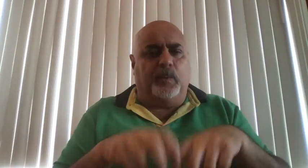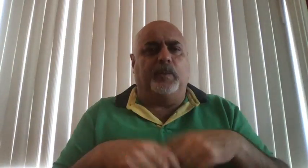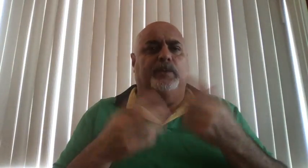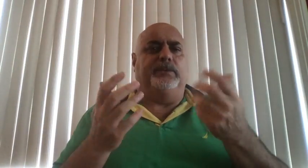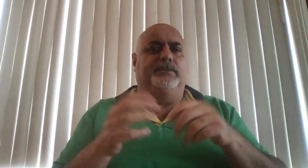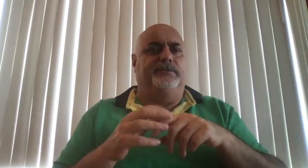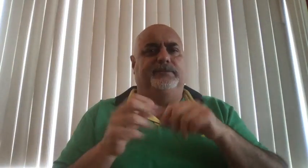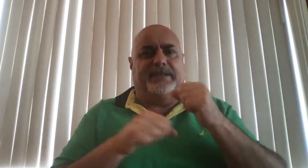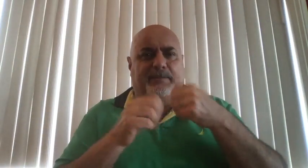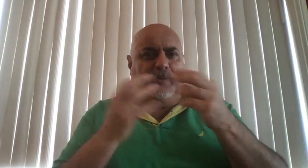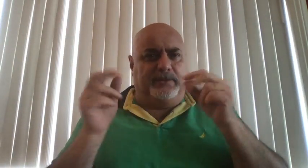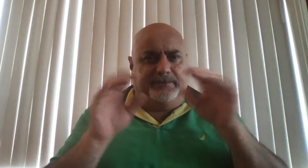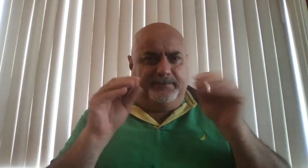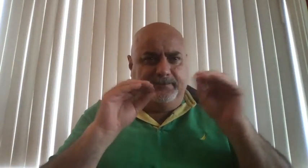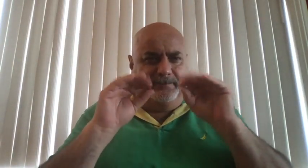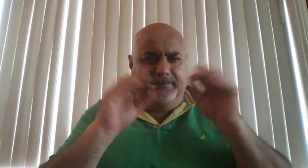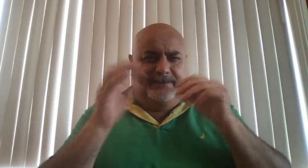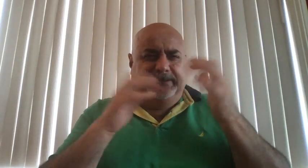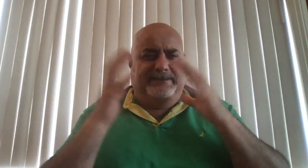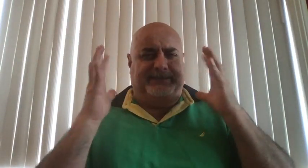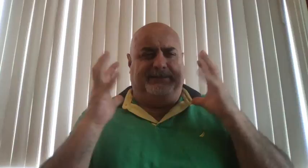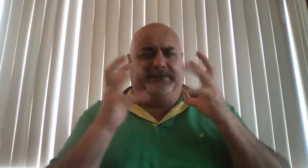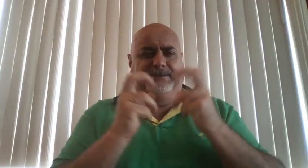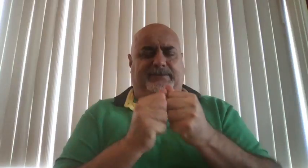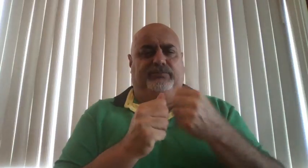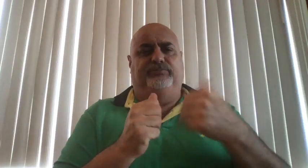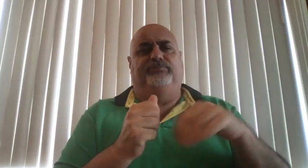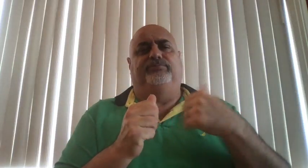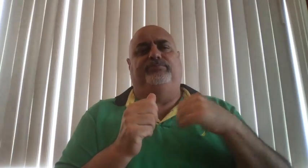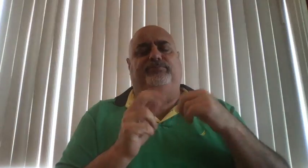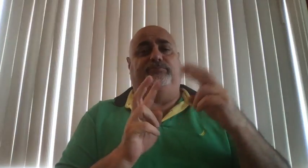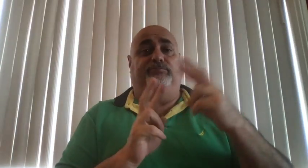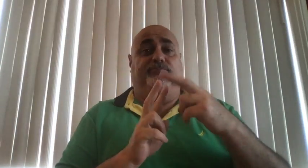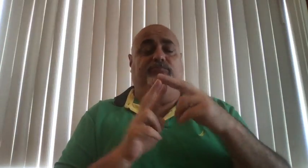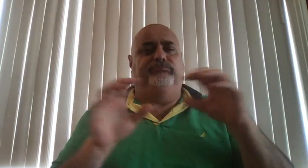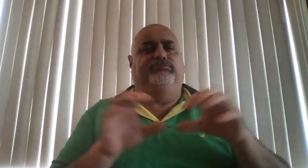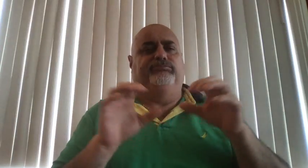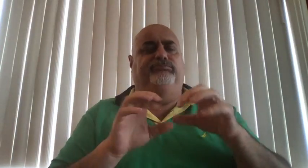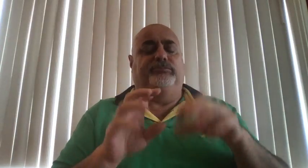quotes everything that's required of a yearbook, and they've handled it. Wow.